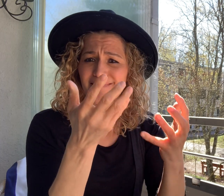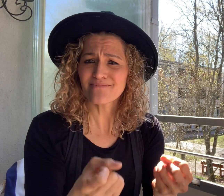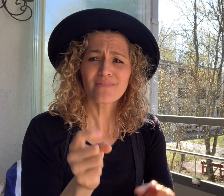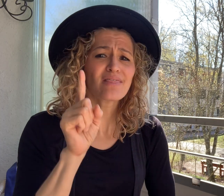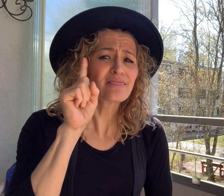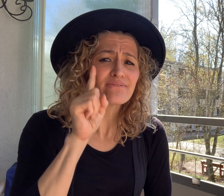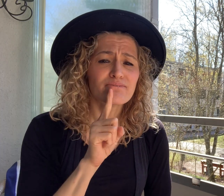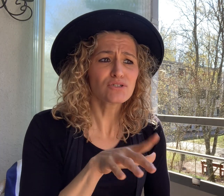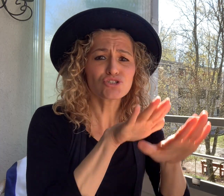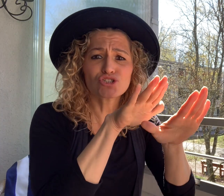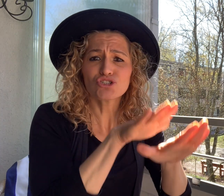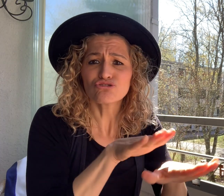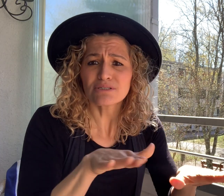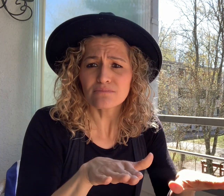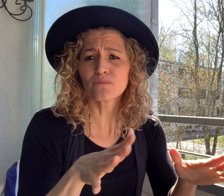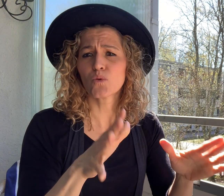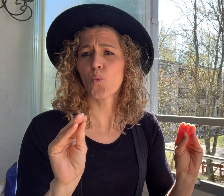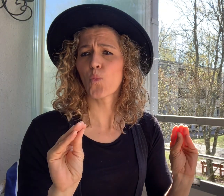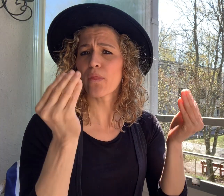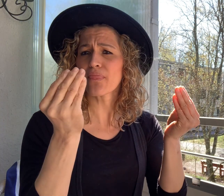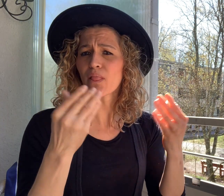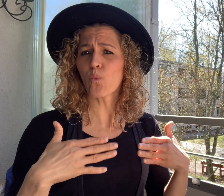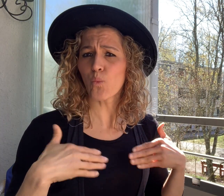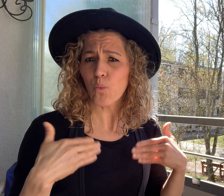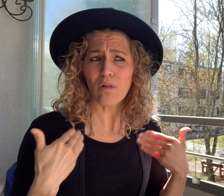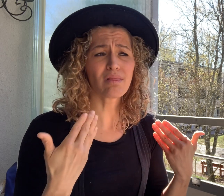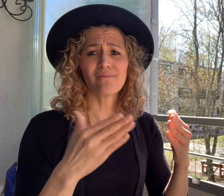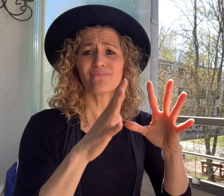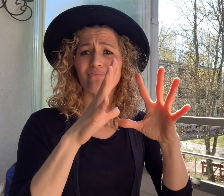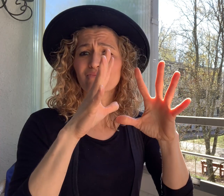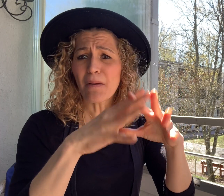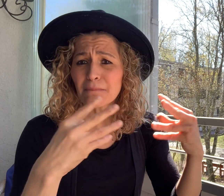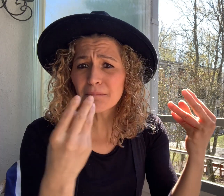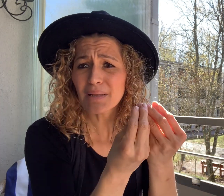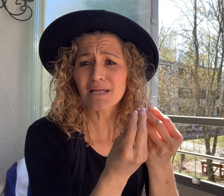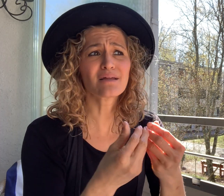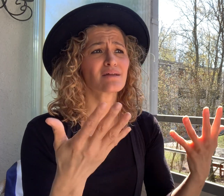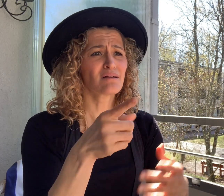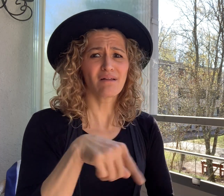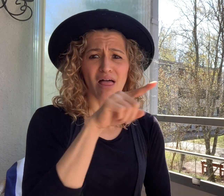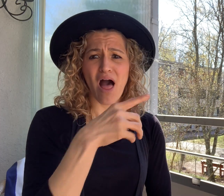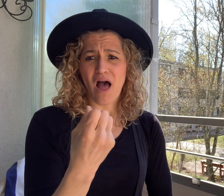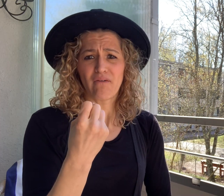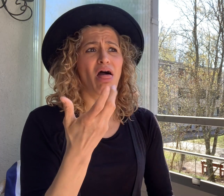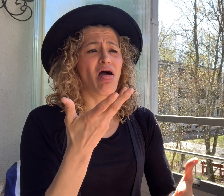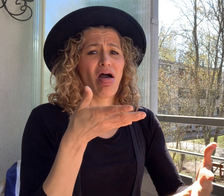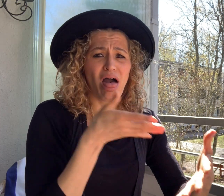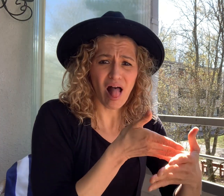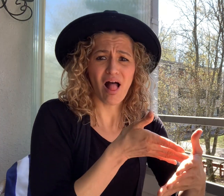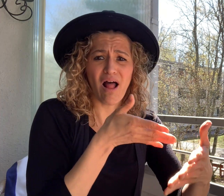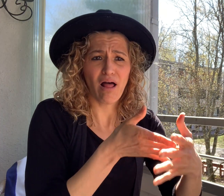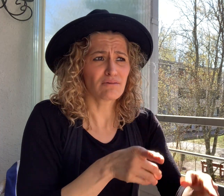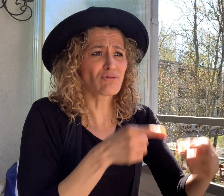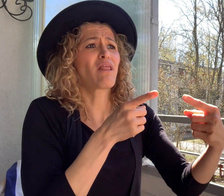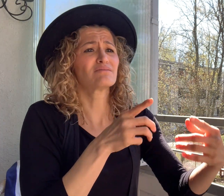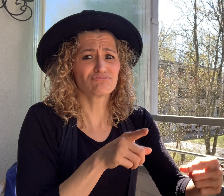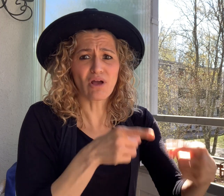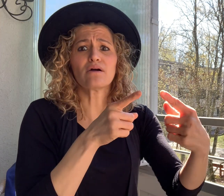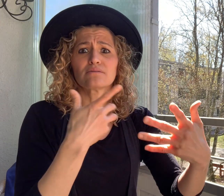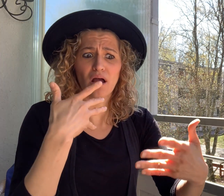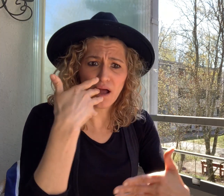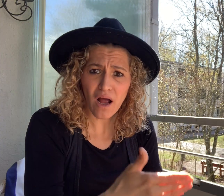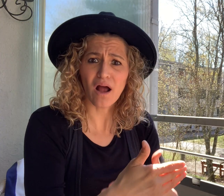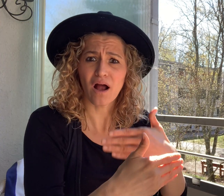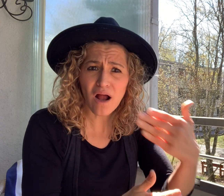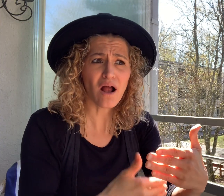Deaf children and youth and families, and challenges